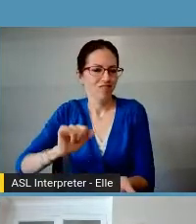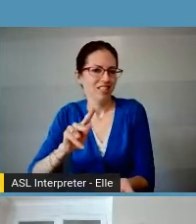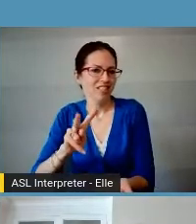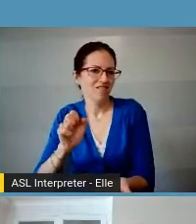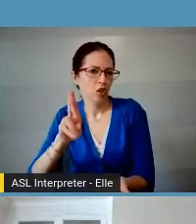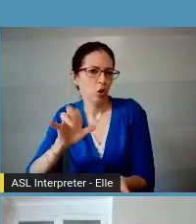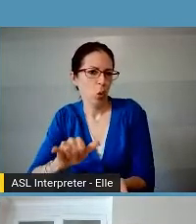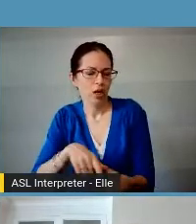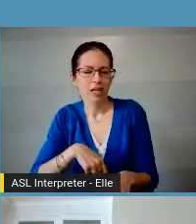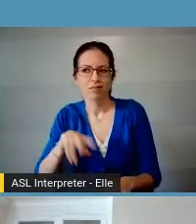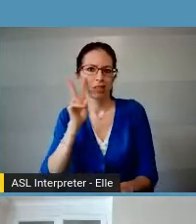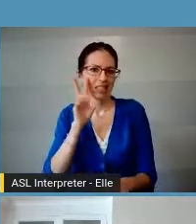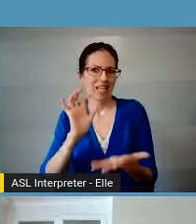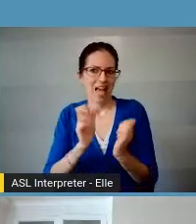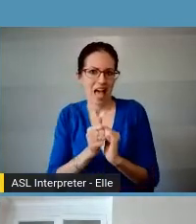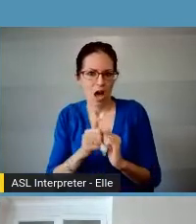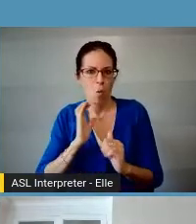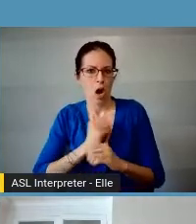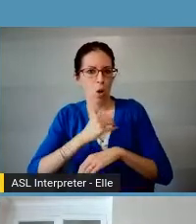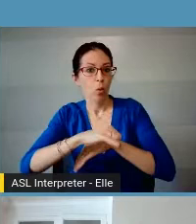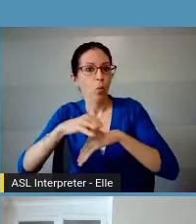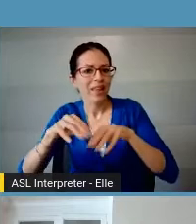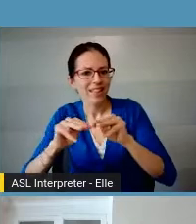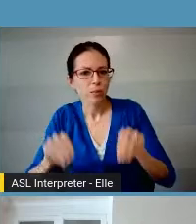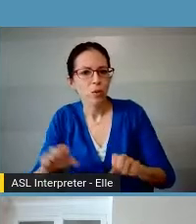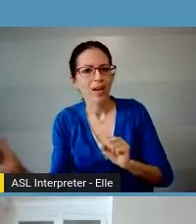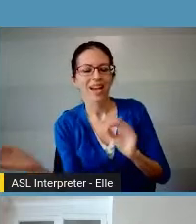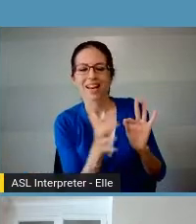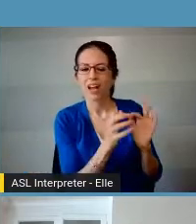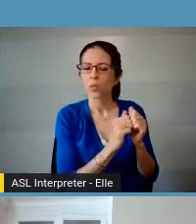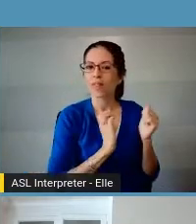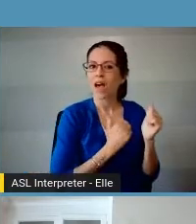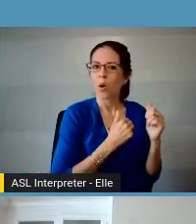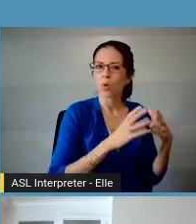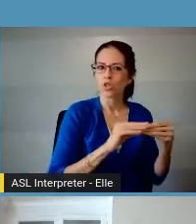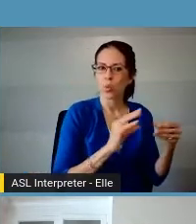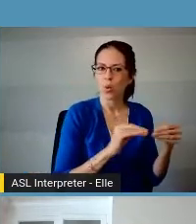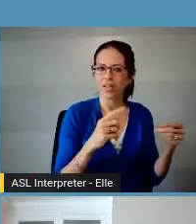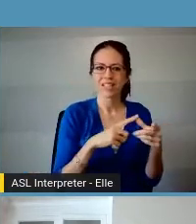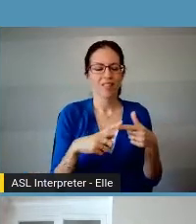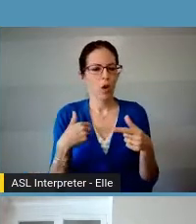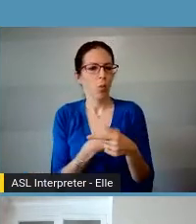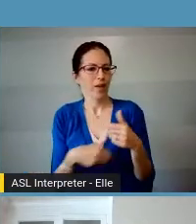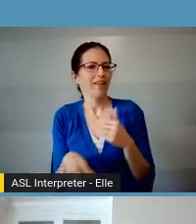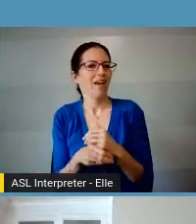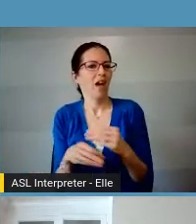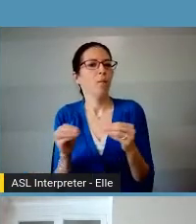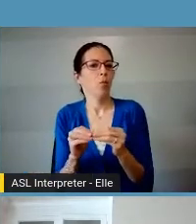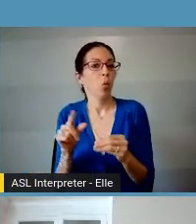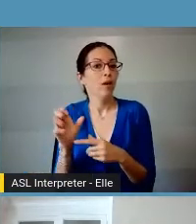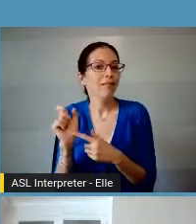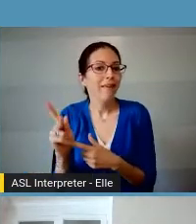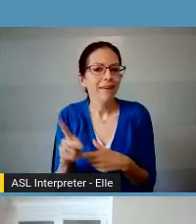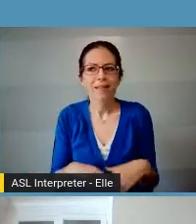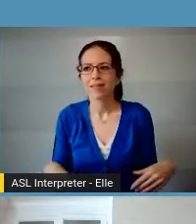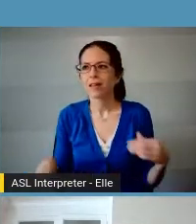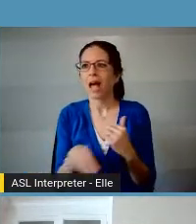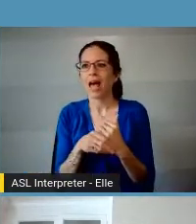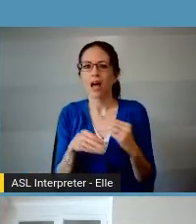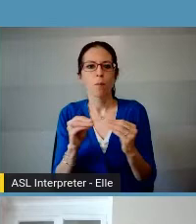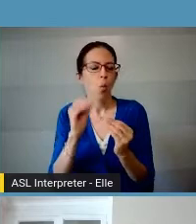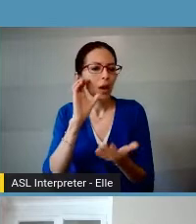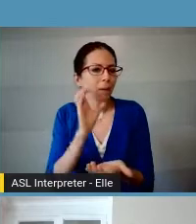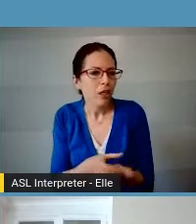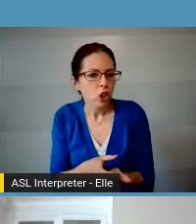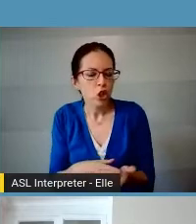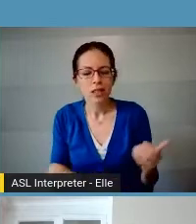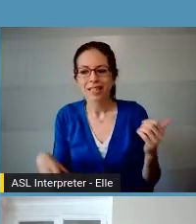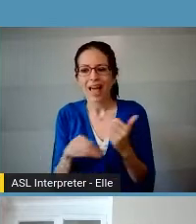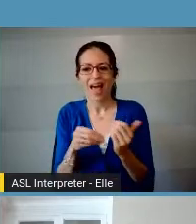connect to the stories that we would then add links and images that enrich those stories.